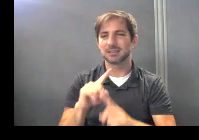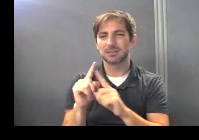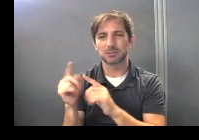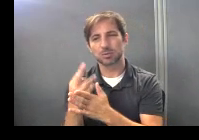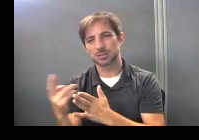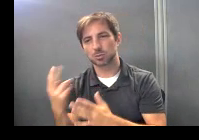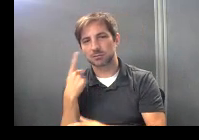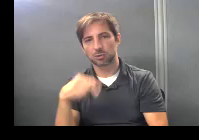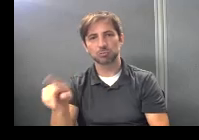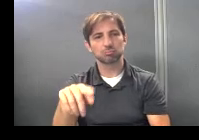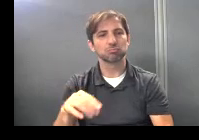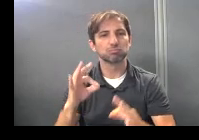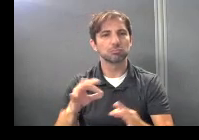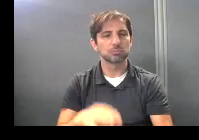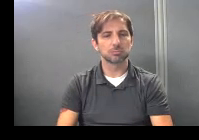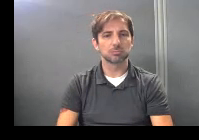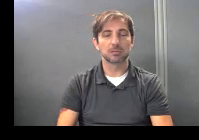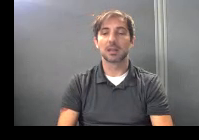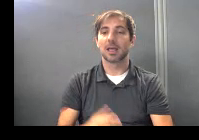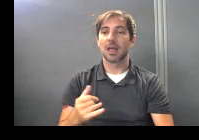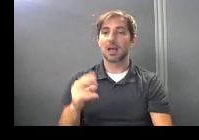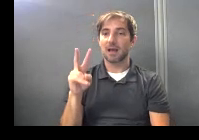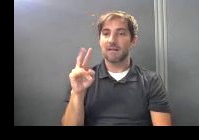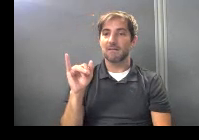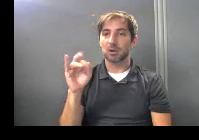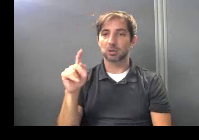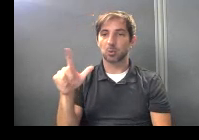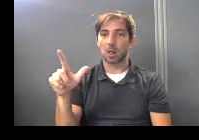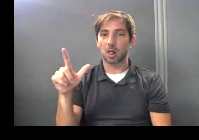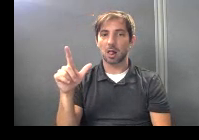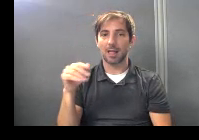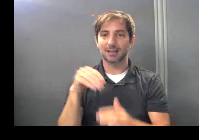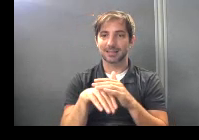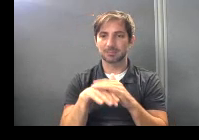JUST A BIT ABOUT VIRTUAL ACCESSIBILITY. AS WE HAVE SEEN OVER THE LAST 16 MONTHS -- 15